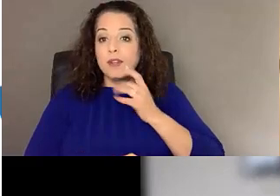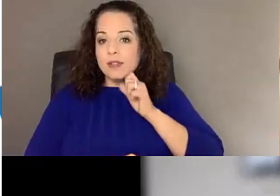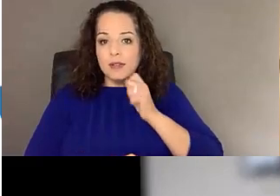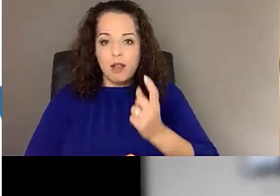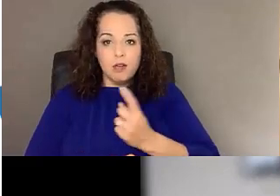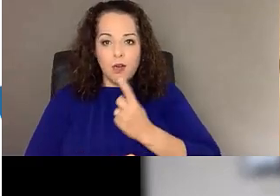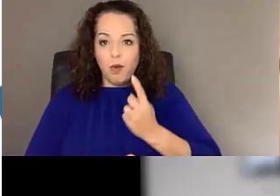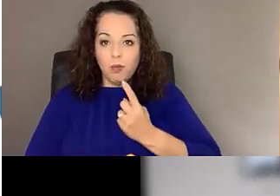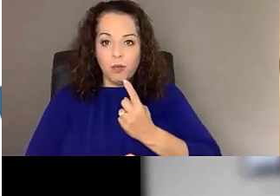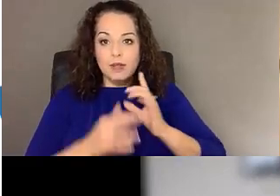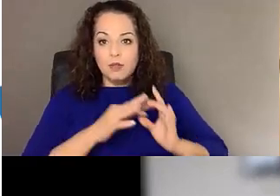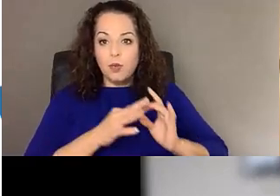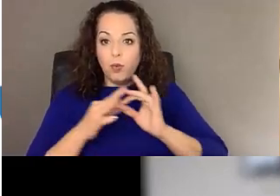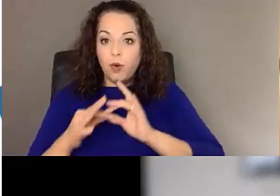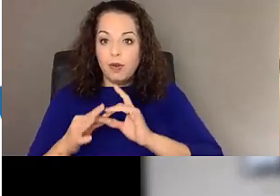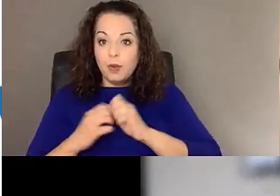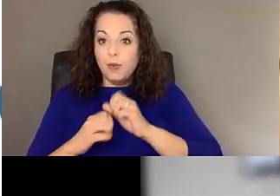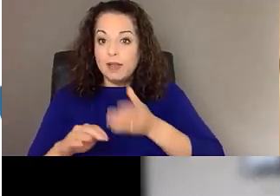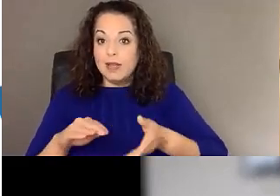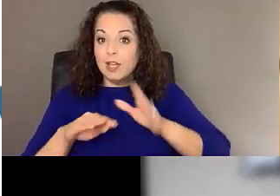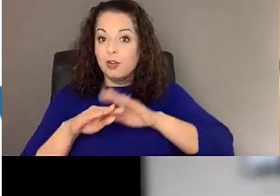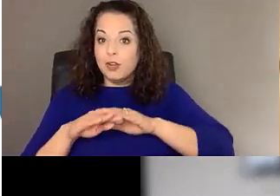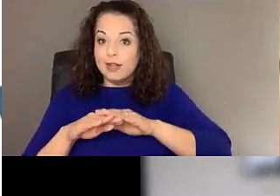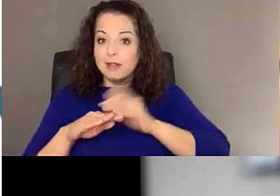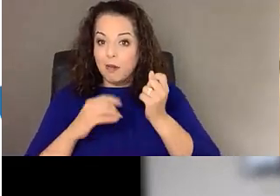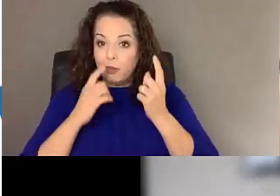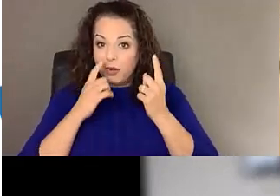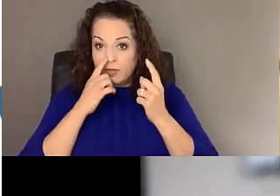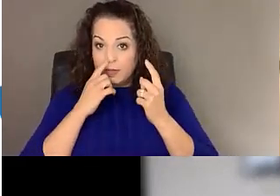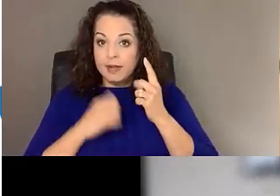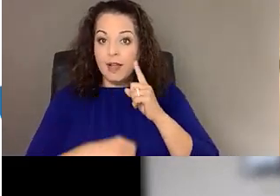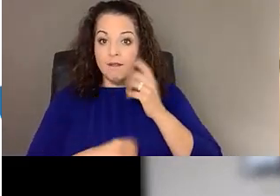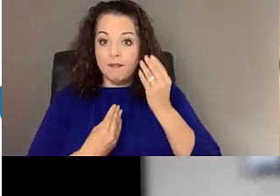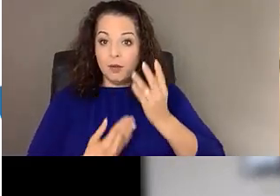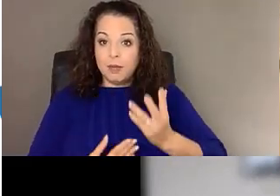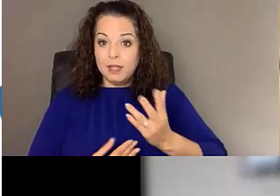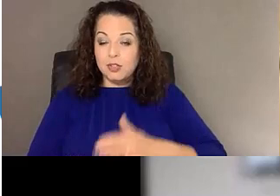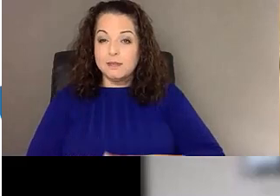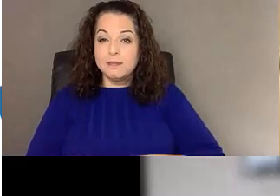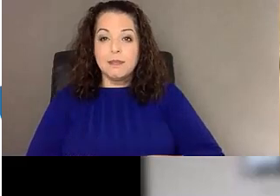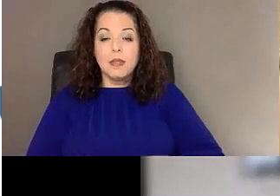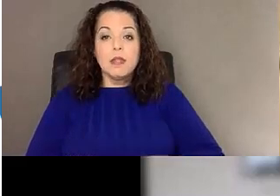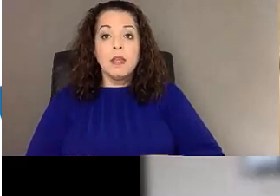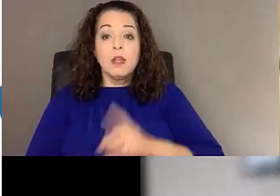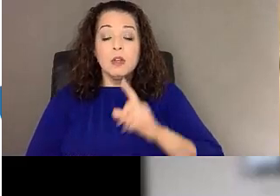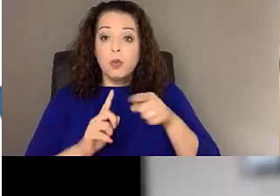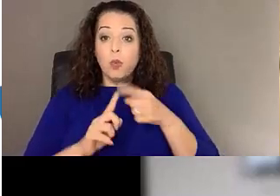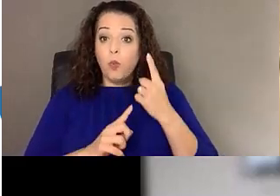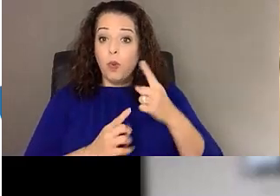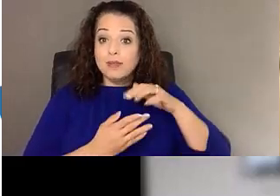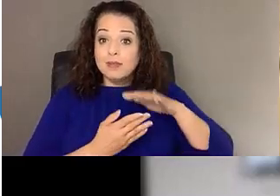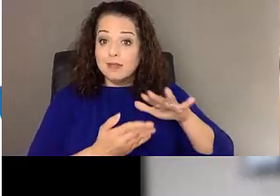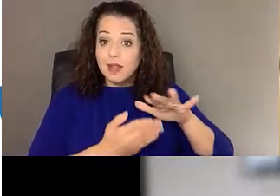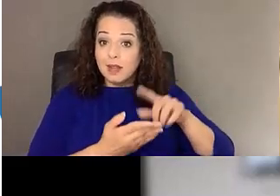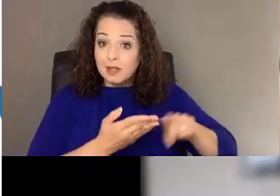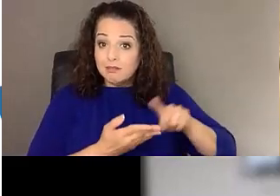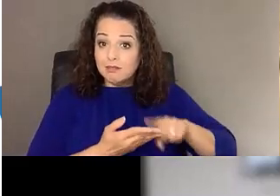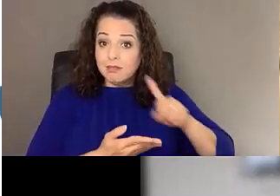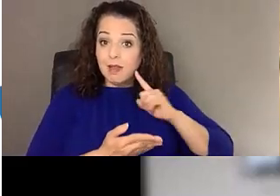correlate with increased comprehension of information. So one study found that although infographics were preferred